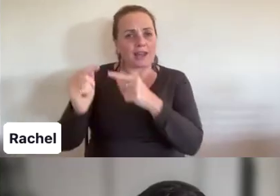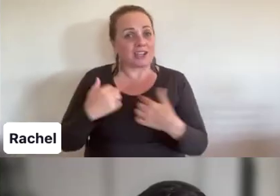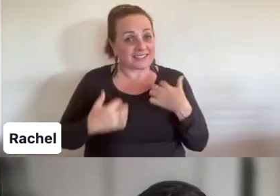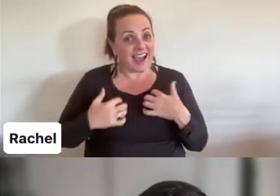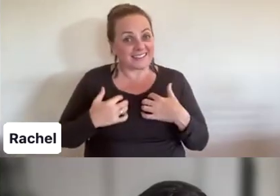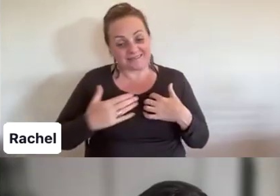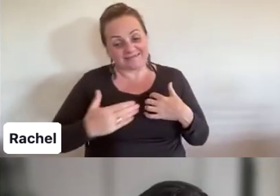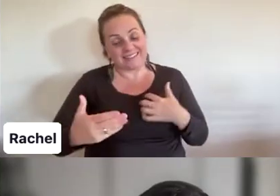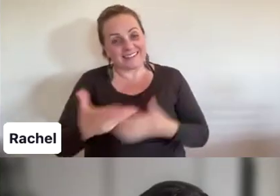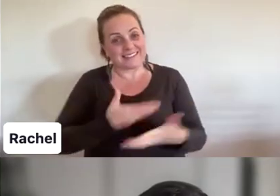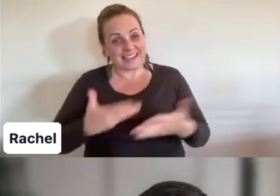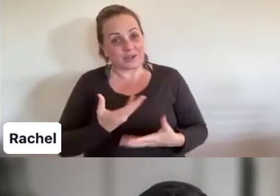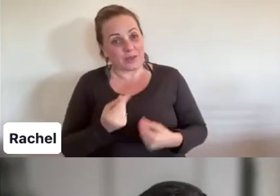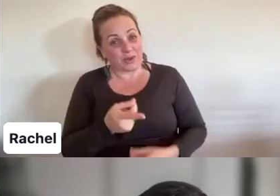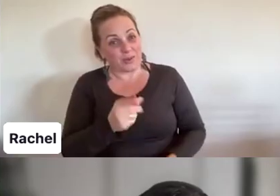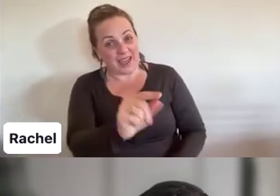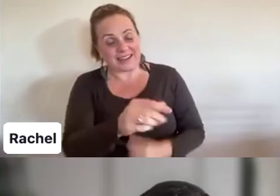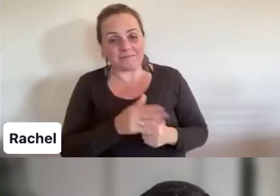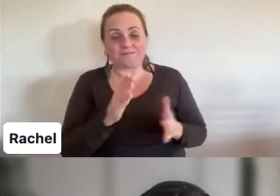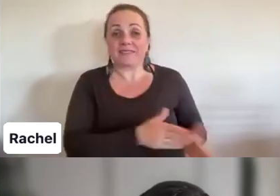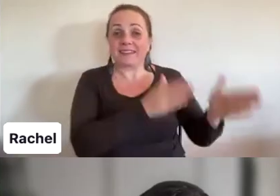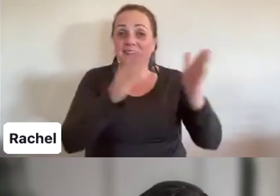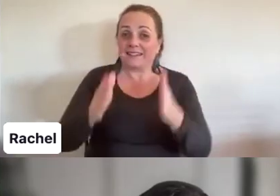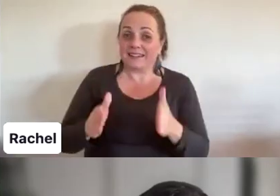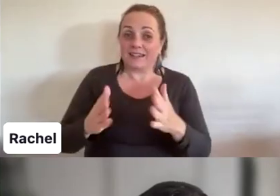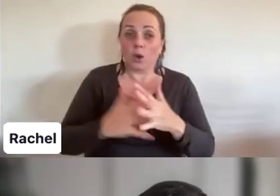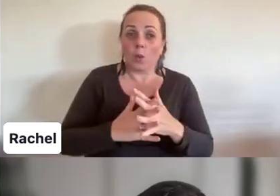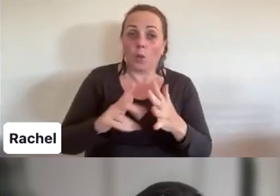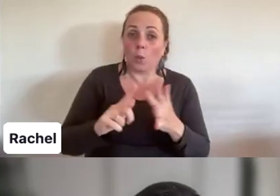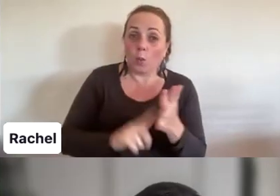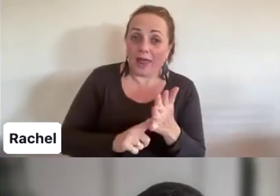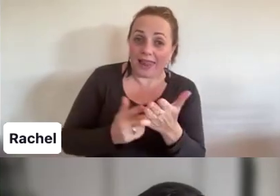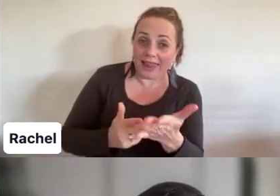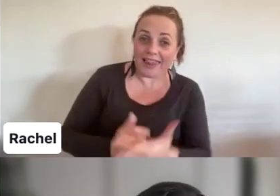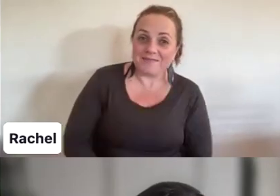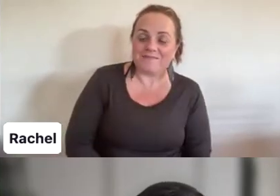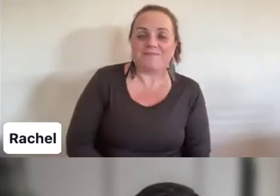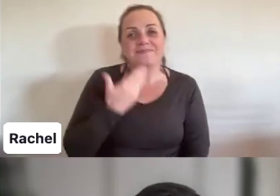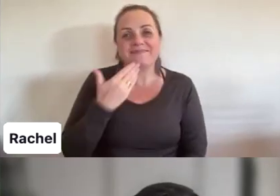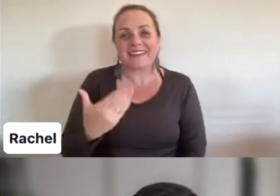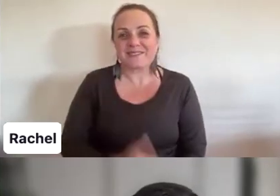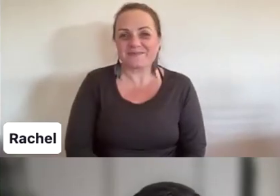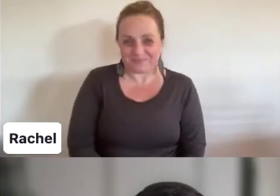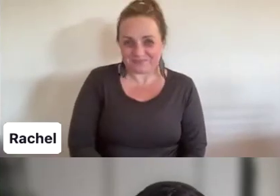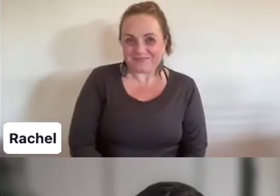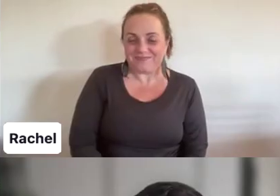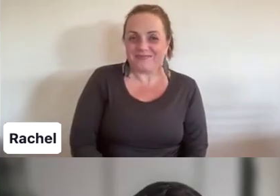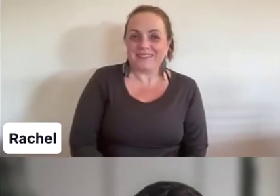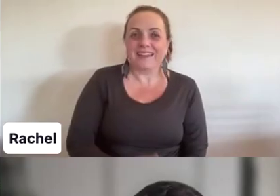you later. And can we go over to you Will. Yeah, thank you Umi, and thanks to Access Matters for